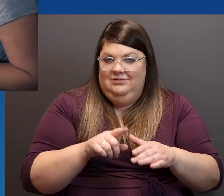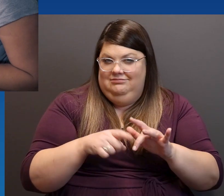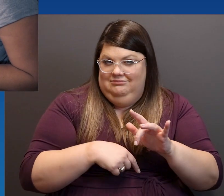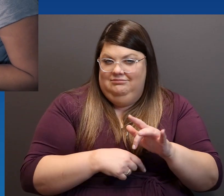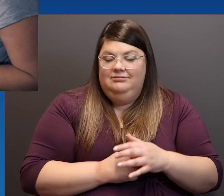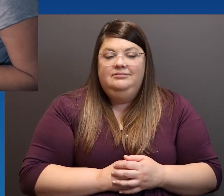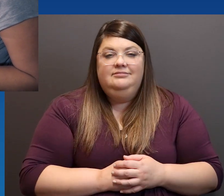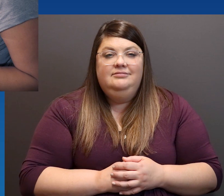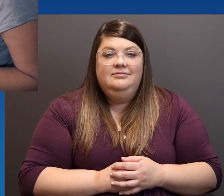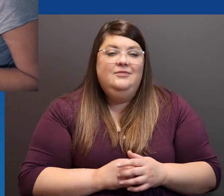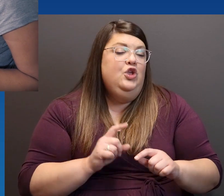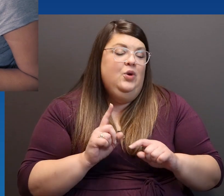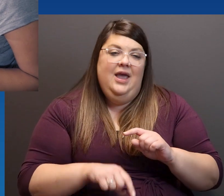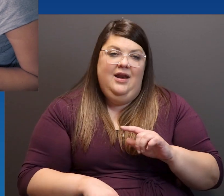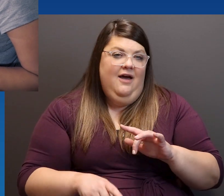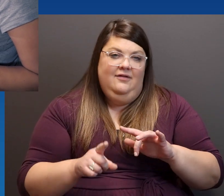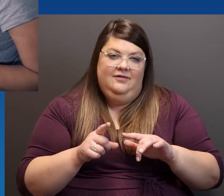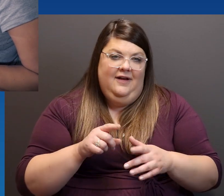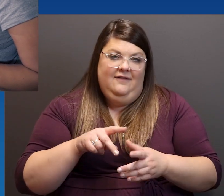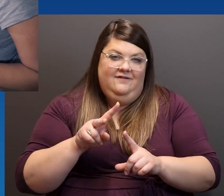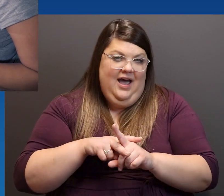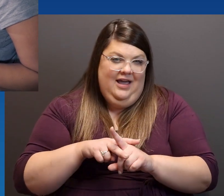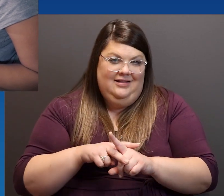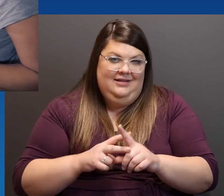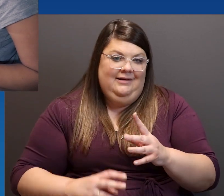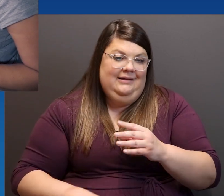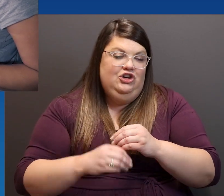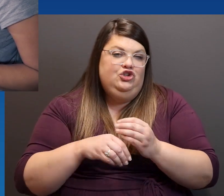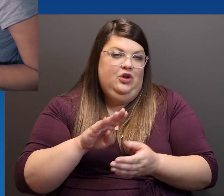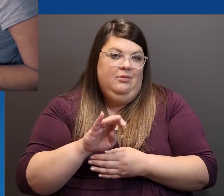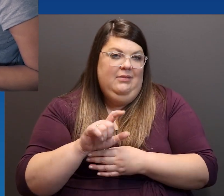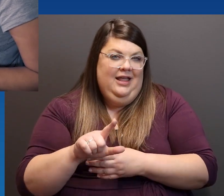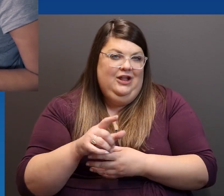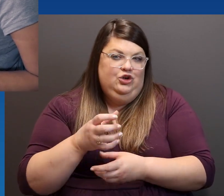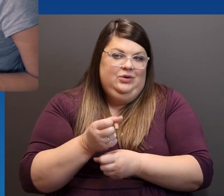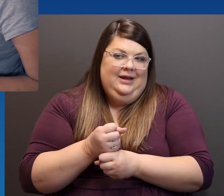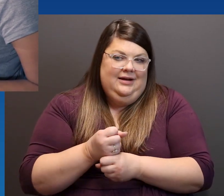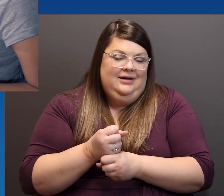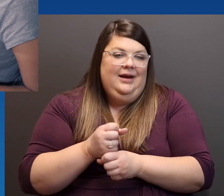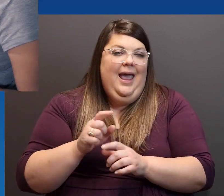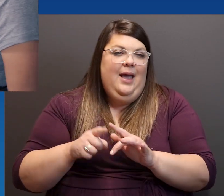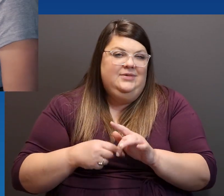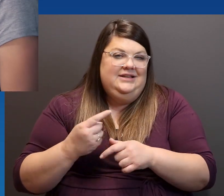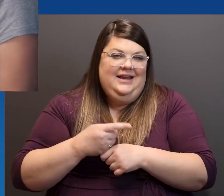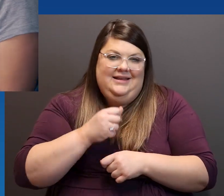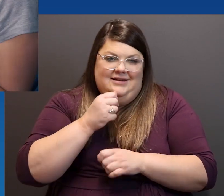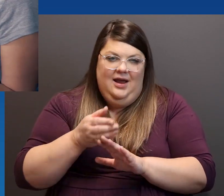You cannot file a supplemental bill to DES to capture absent days not previously claimed.